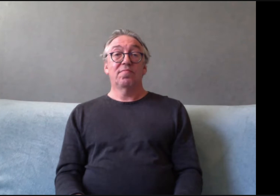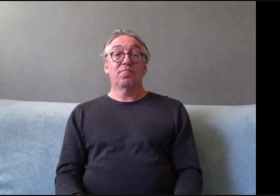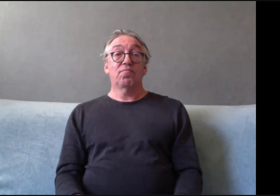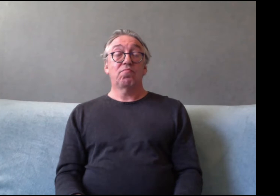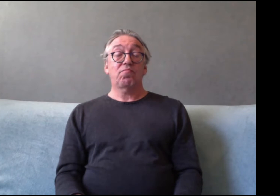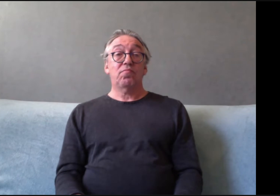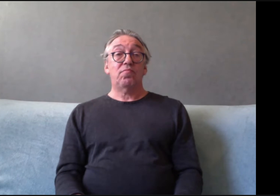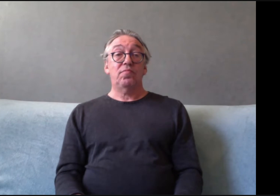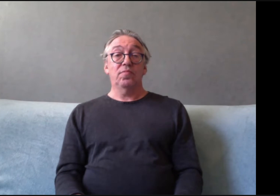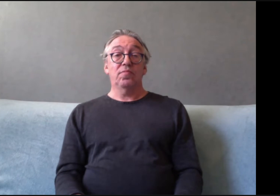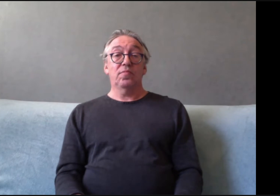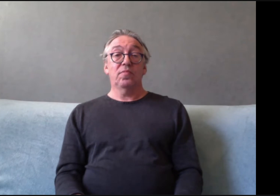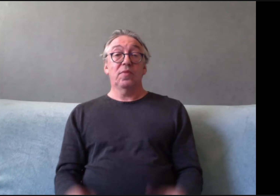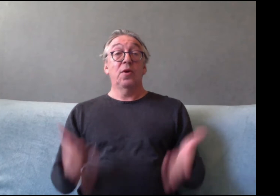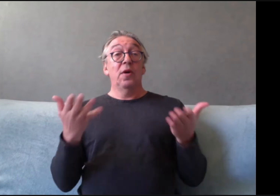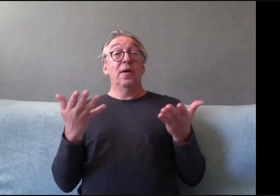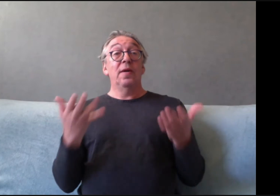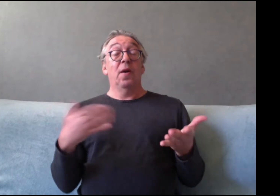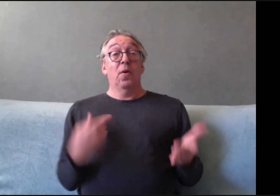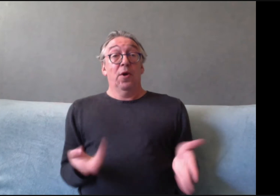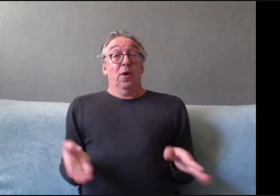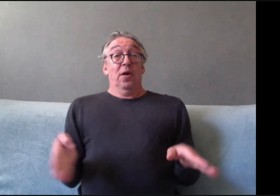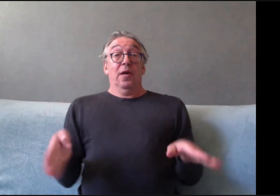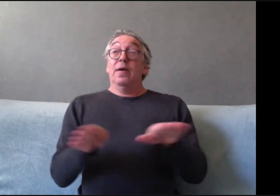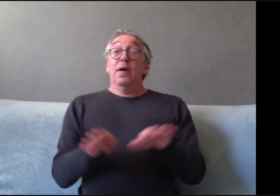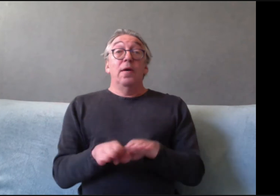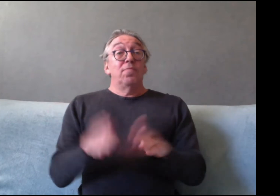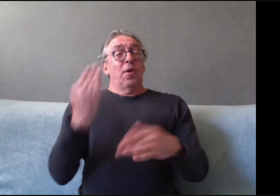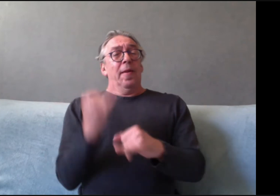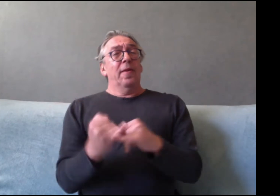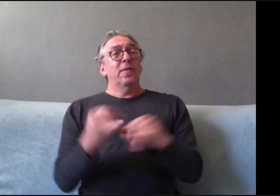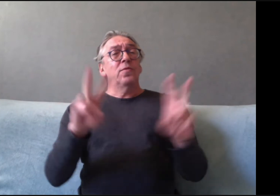Concerning international cooperation, to finish out, as Catherine mentioned